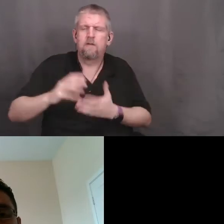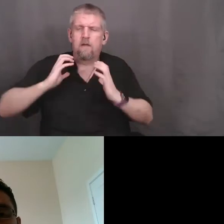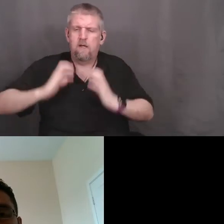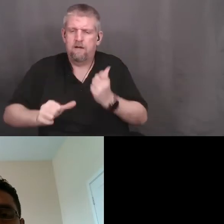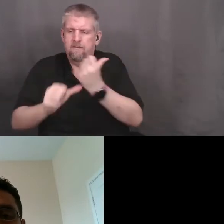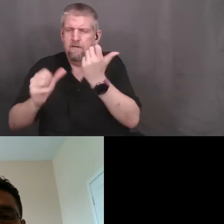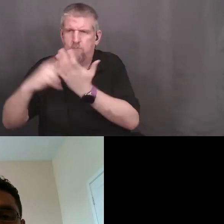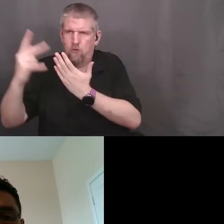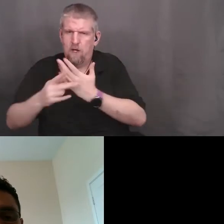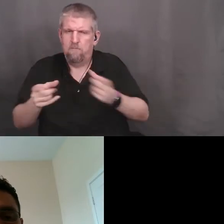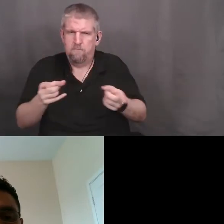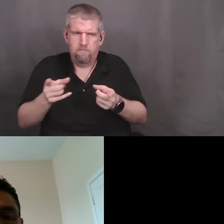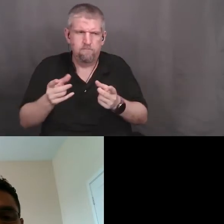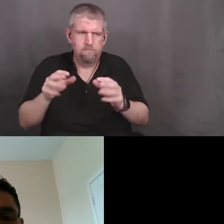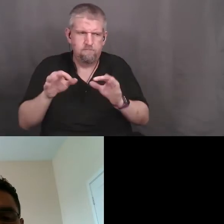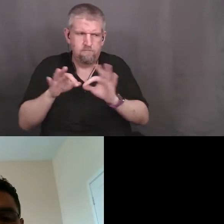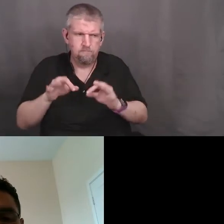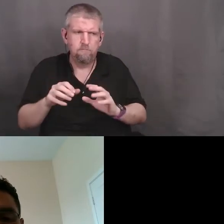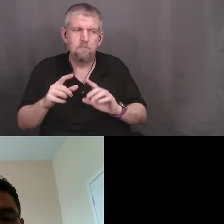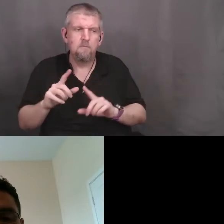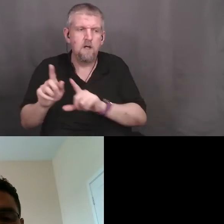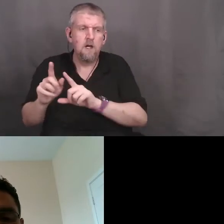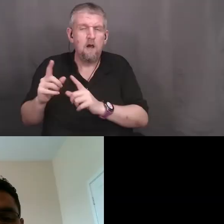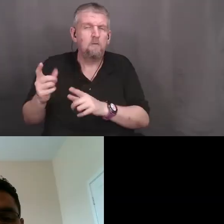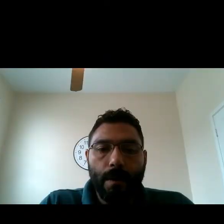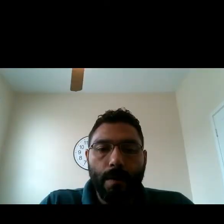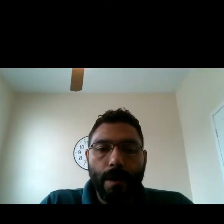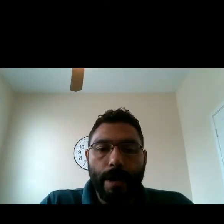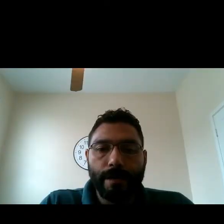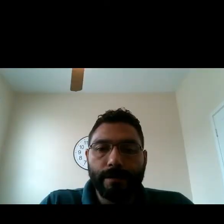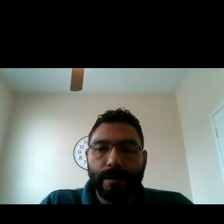However, I just wanted to point out how our agency